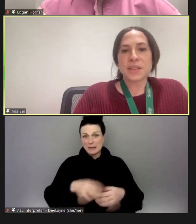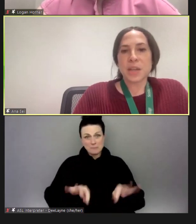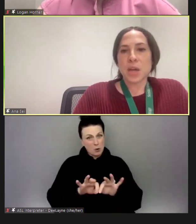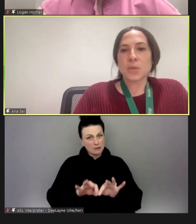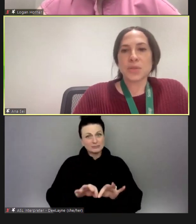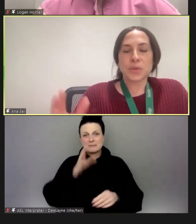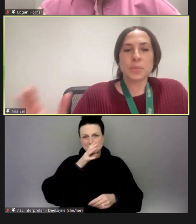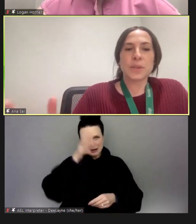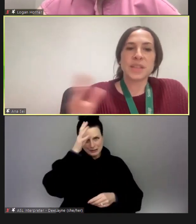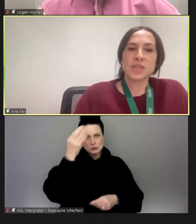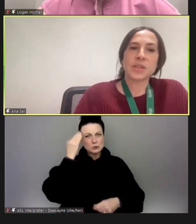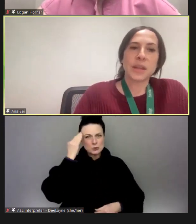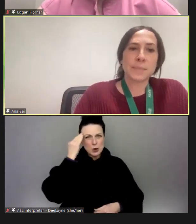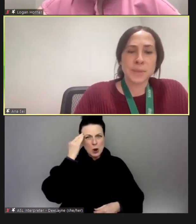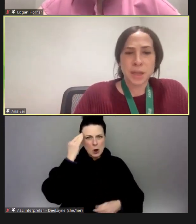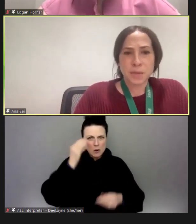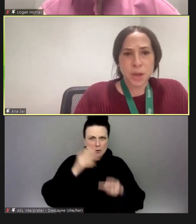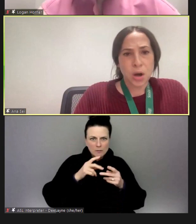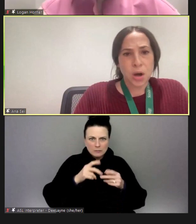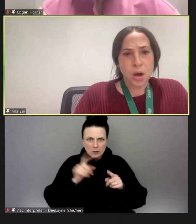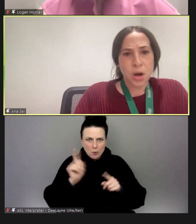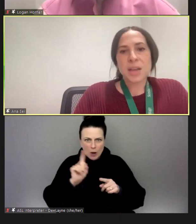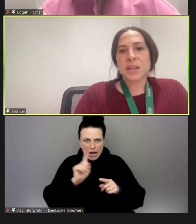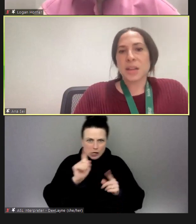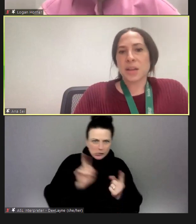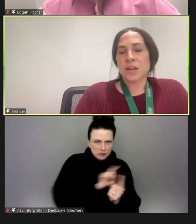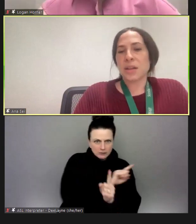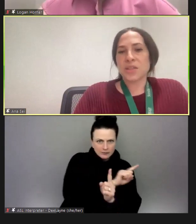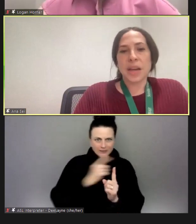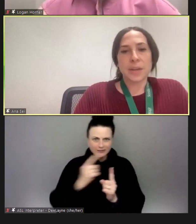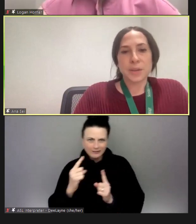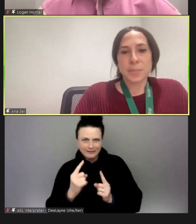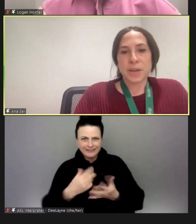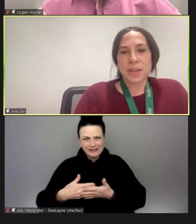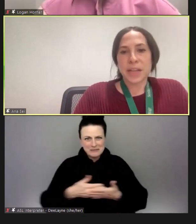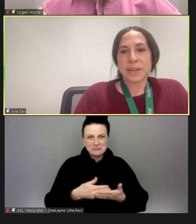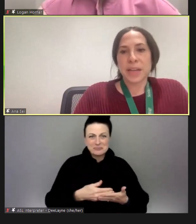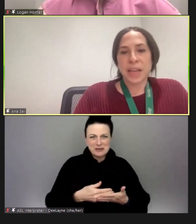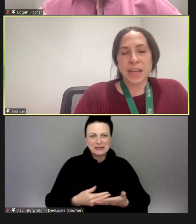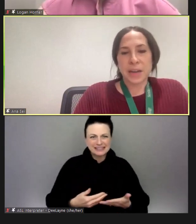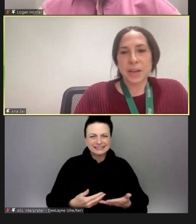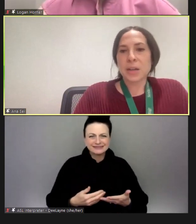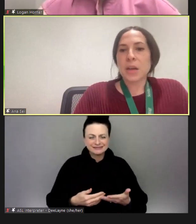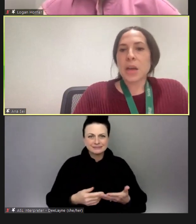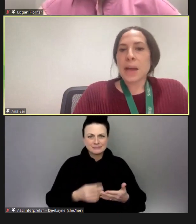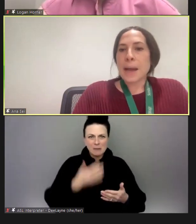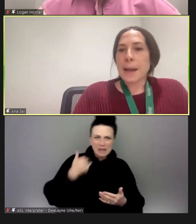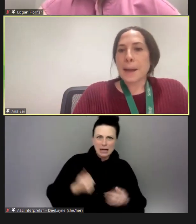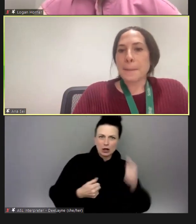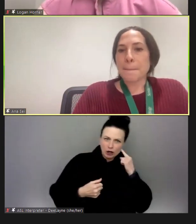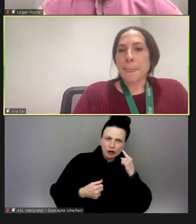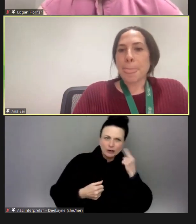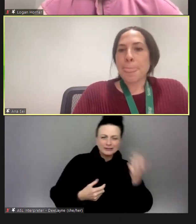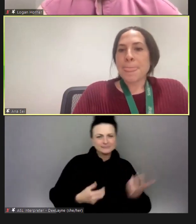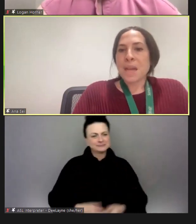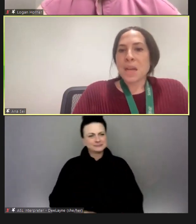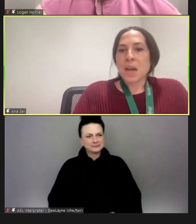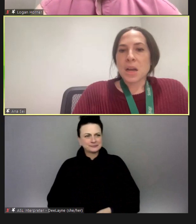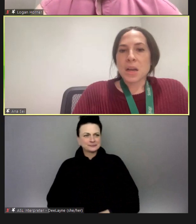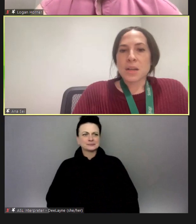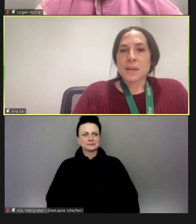know to position themselves on their